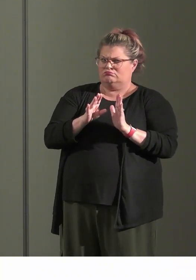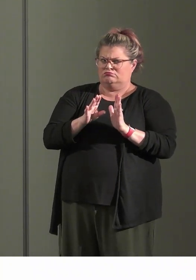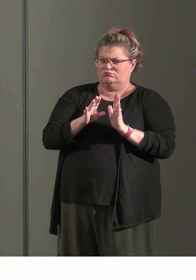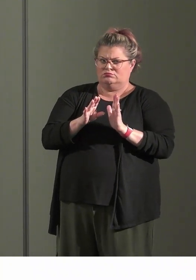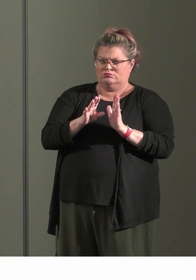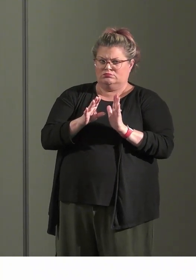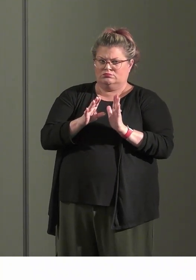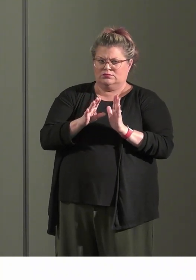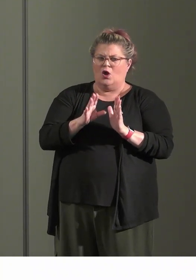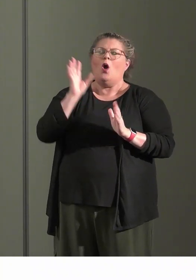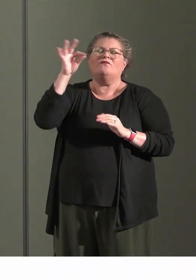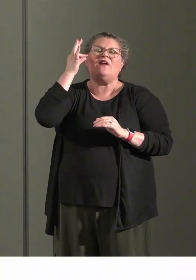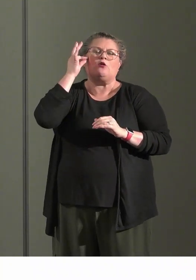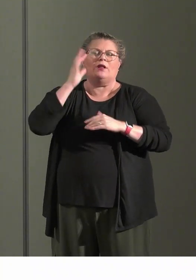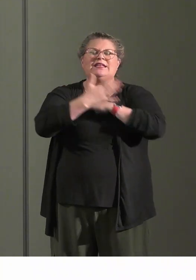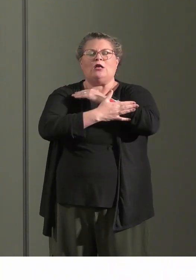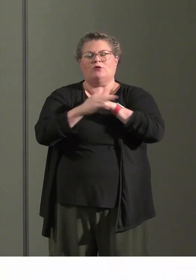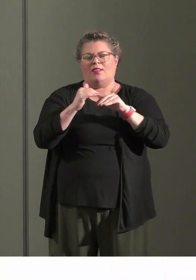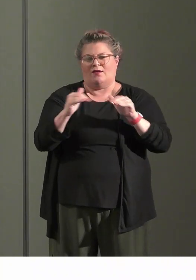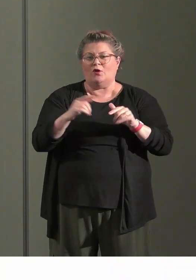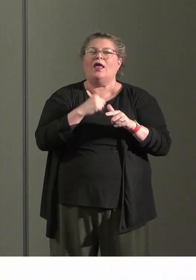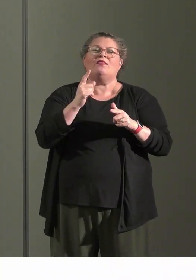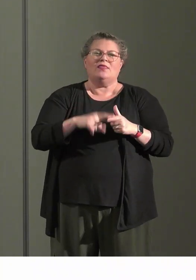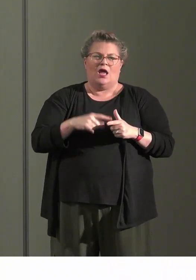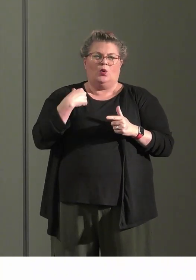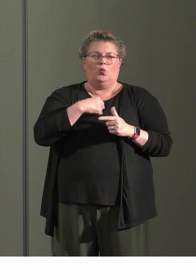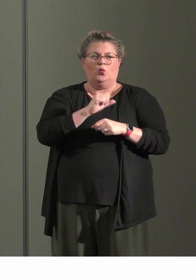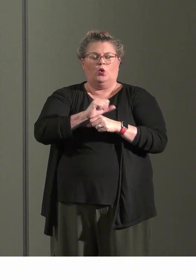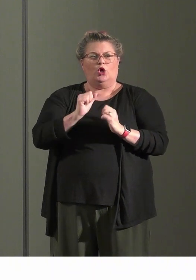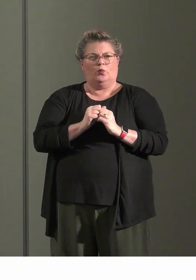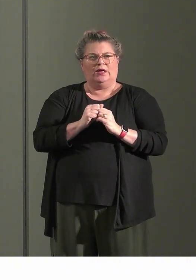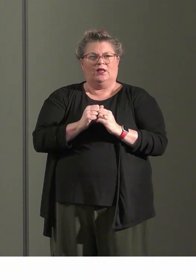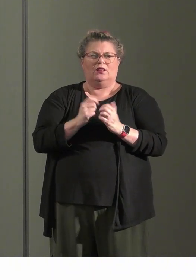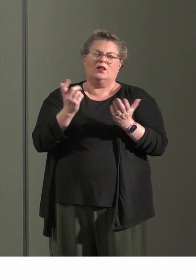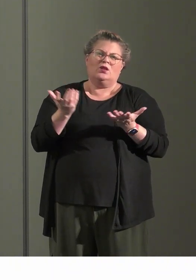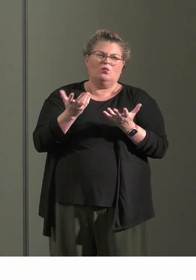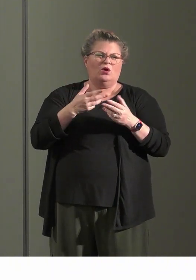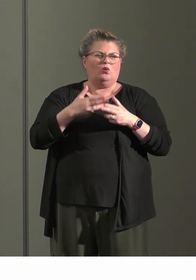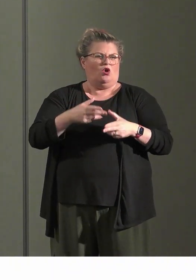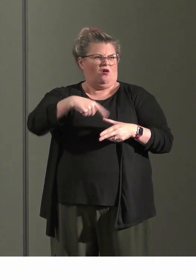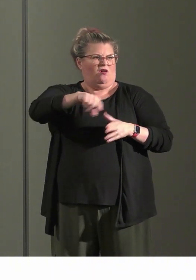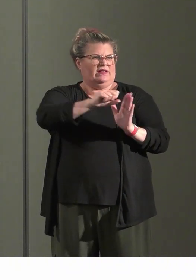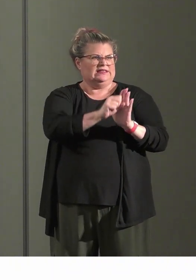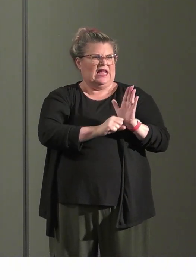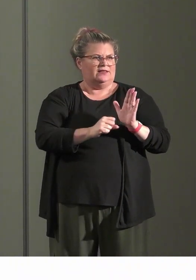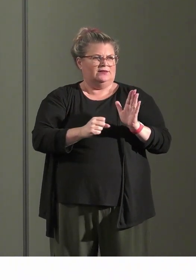And national level I should say. We work with what is the state level but in our case prevocational